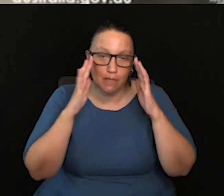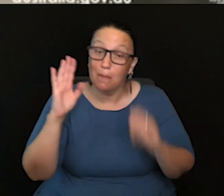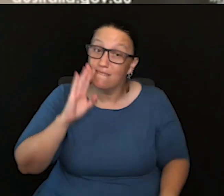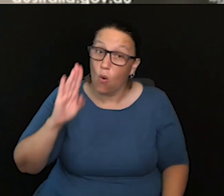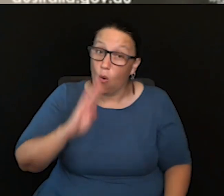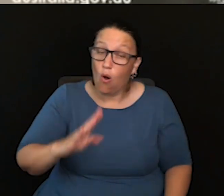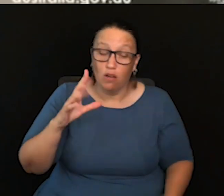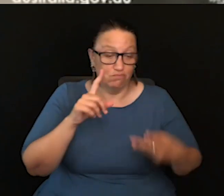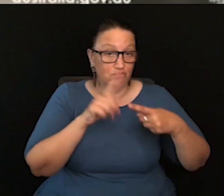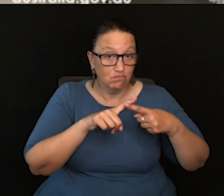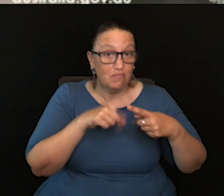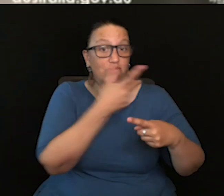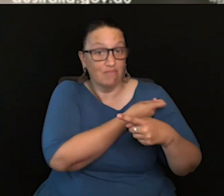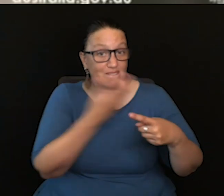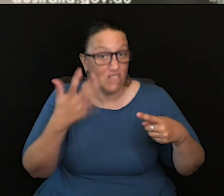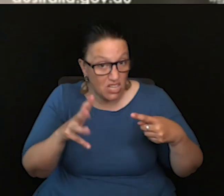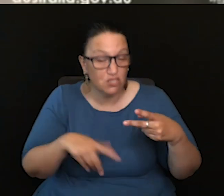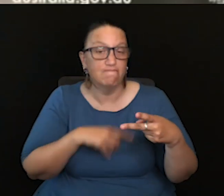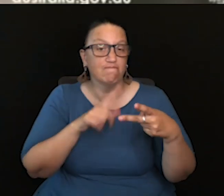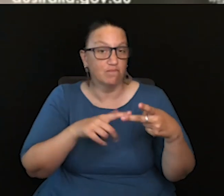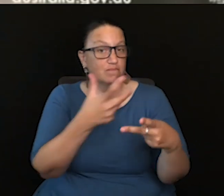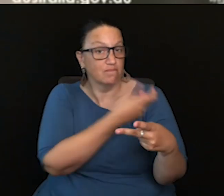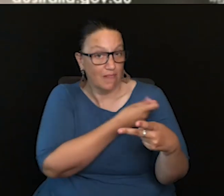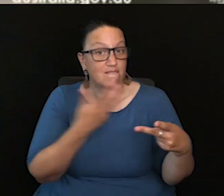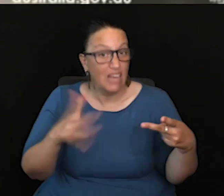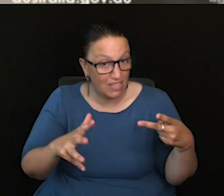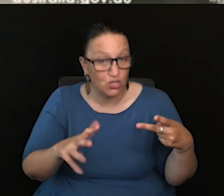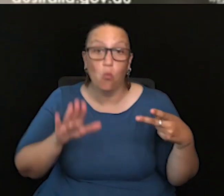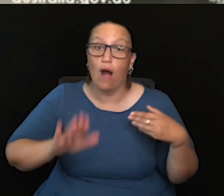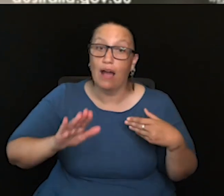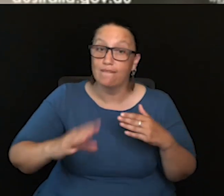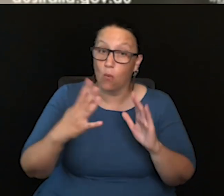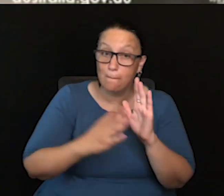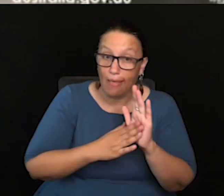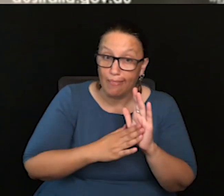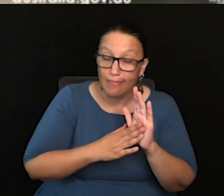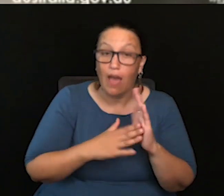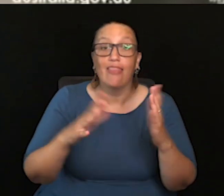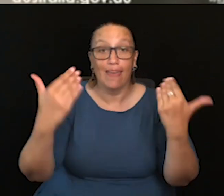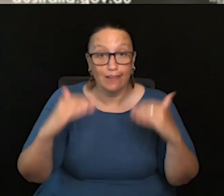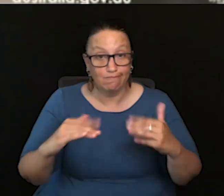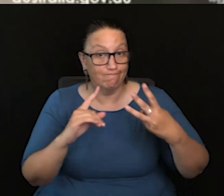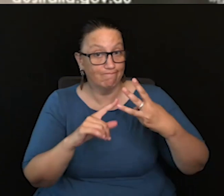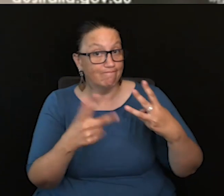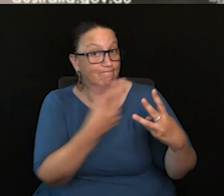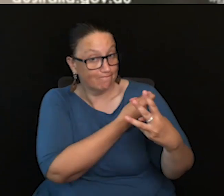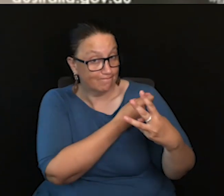from a four month eligibility nation-wide to three months. Some jurisdictions within their state clinics have already done that